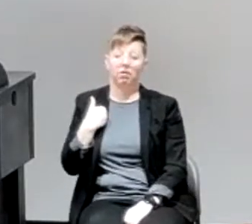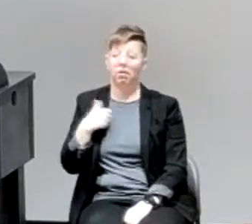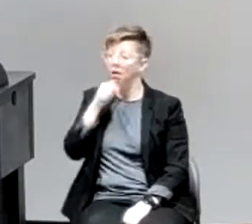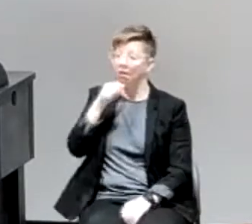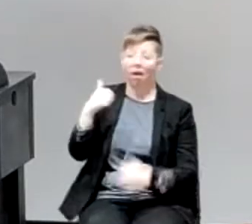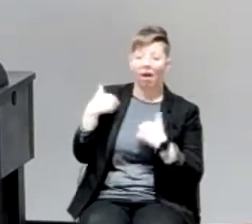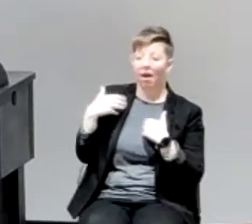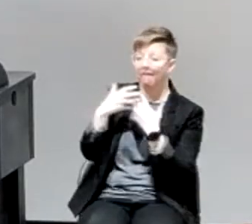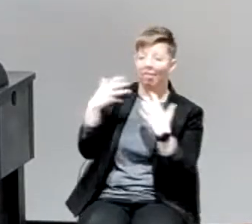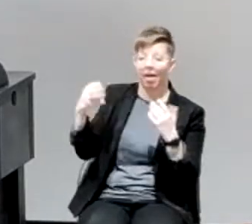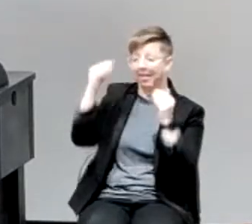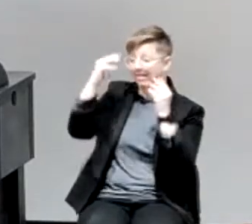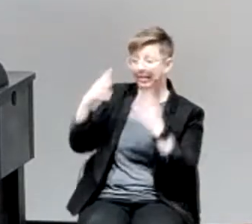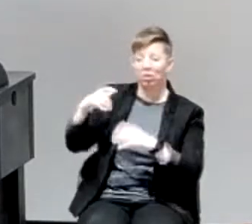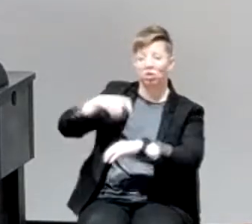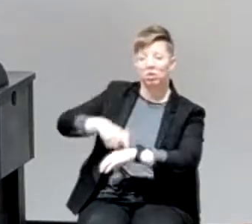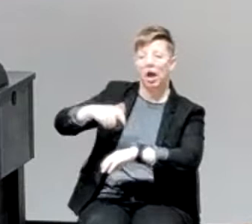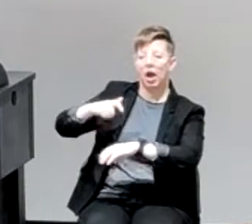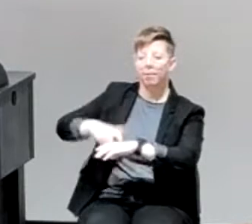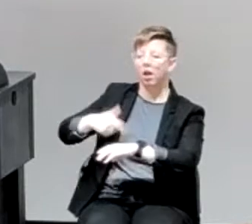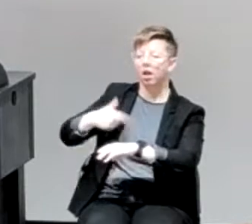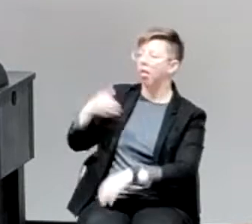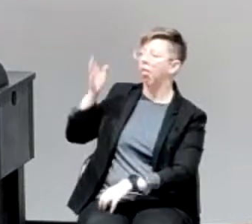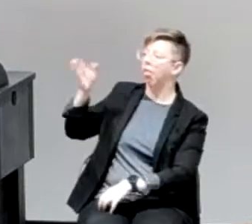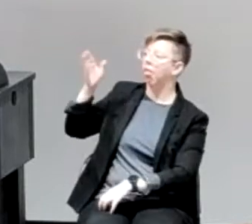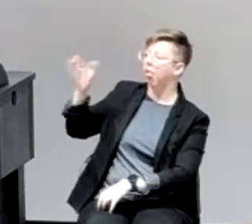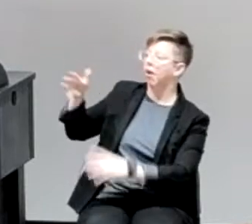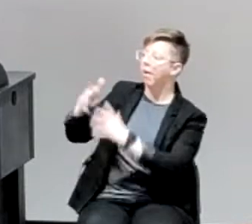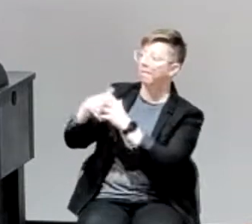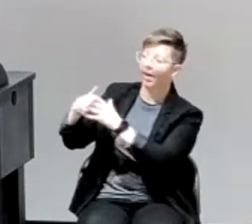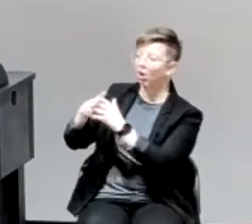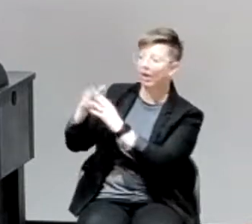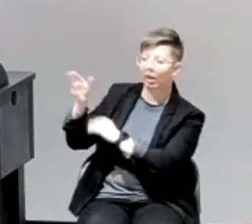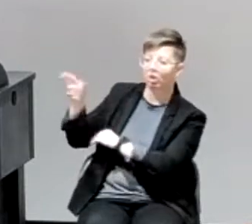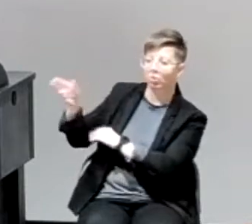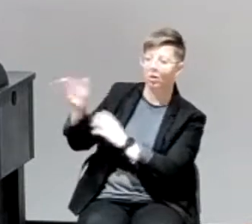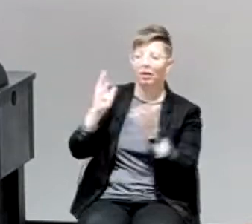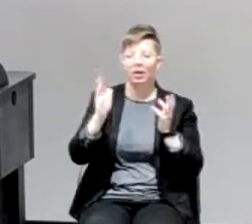And I will tell you that I was raised in Canada where we did not have a whole bunch